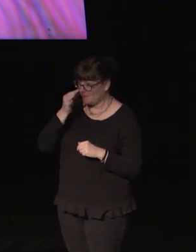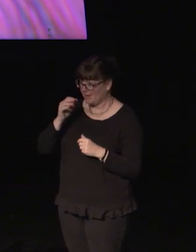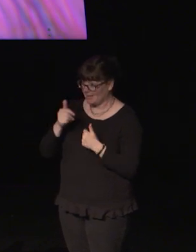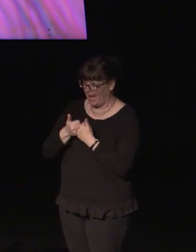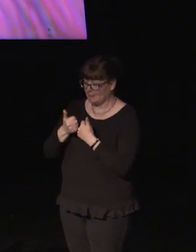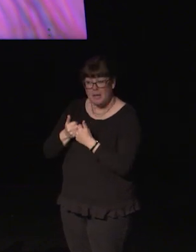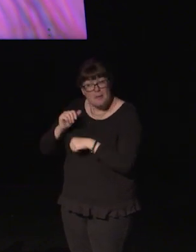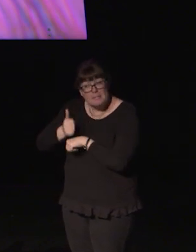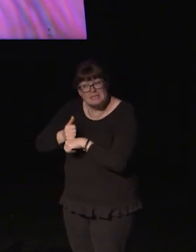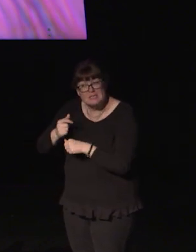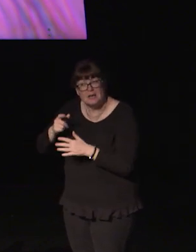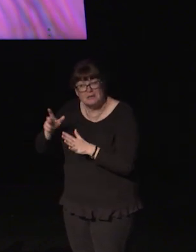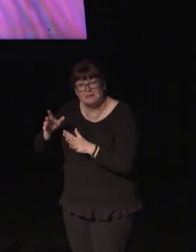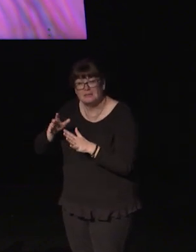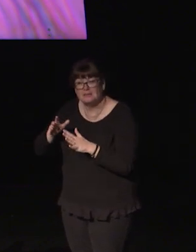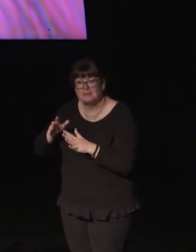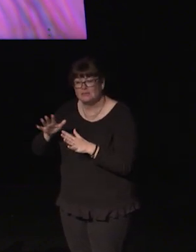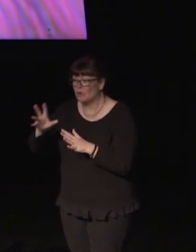This is how accessibility sells as well.